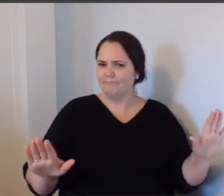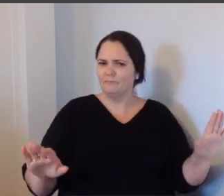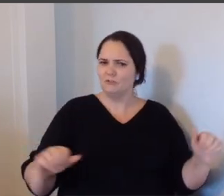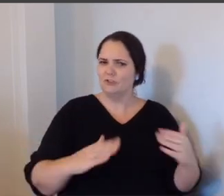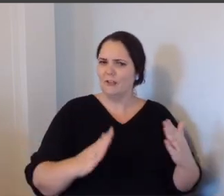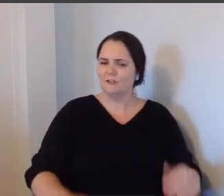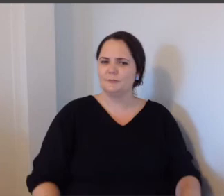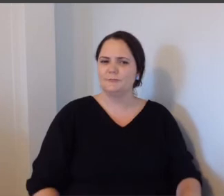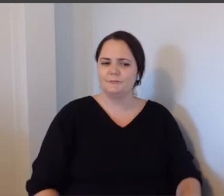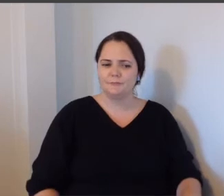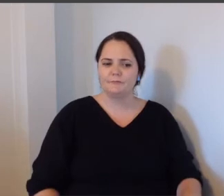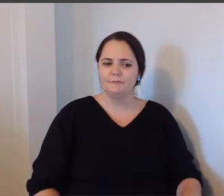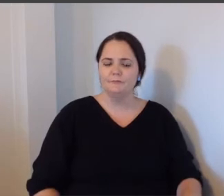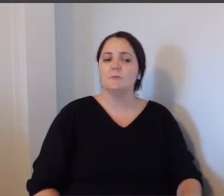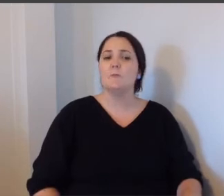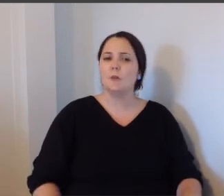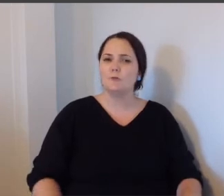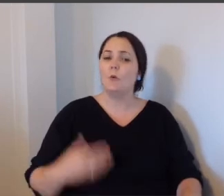and the ideas pertaining to artistic genius.